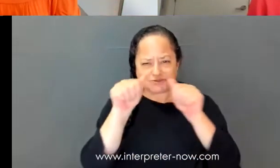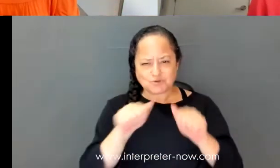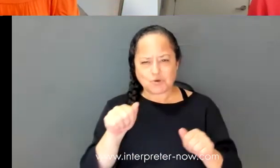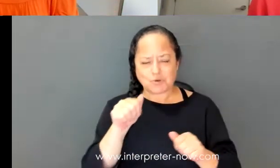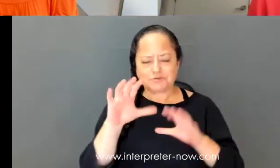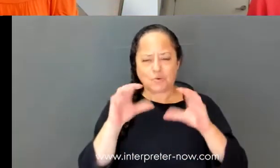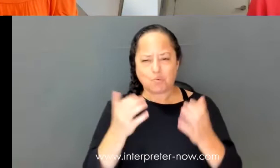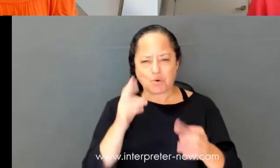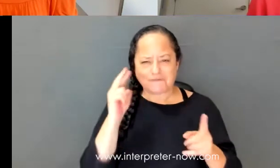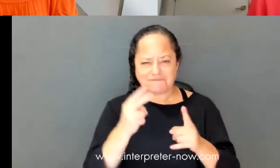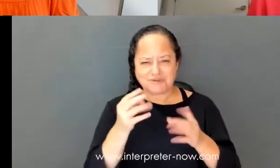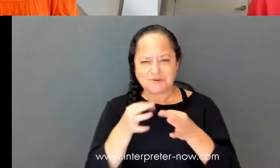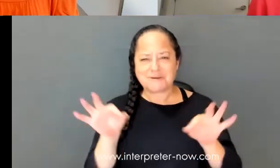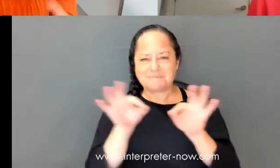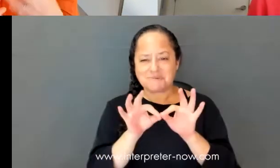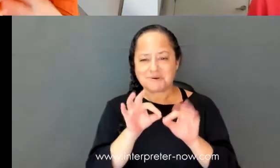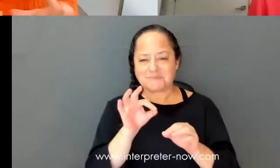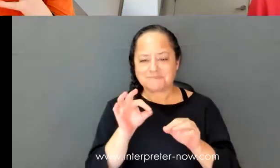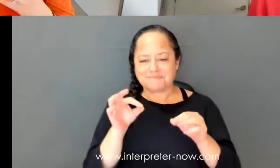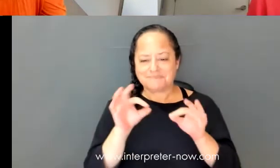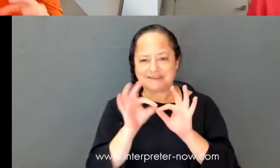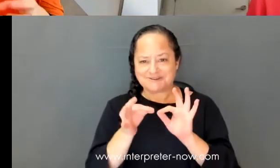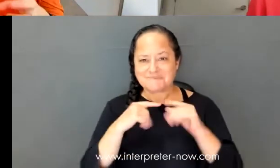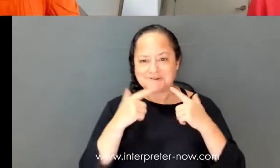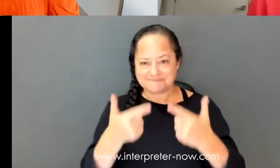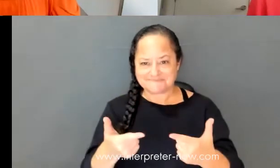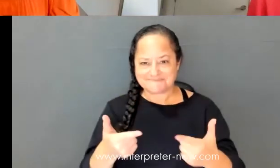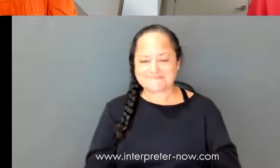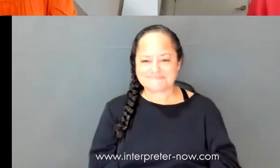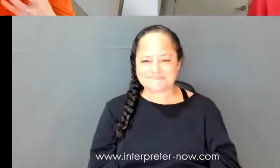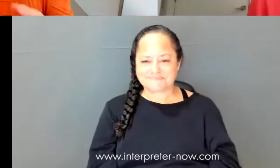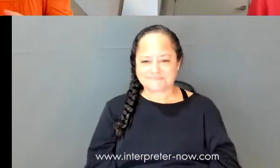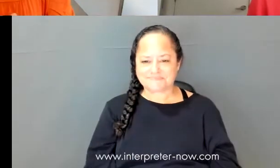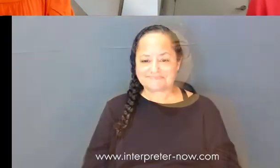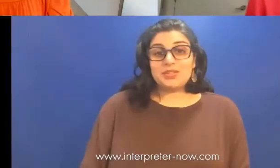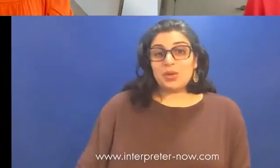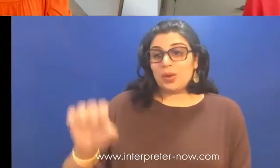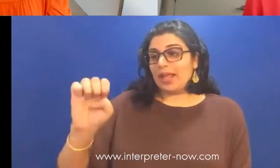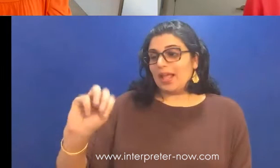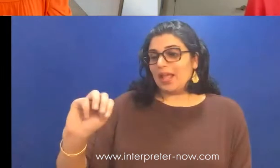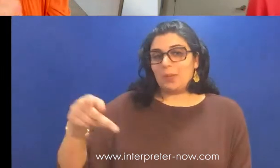So, I love that.